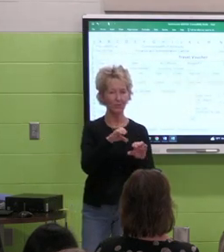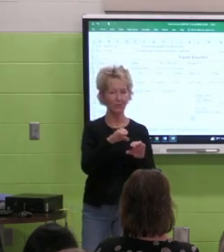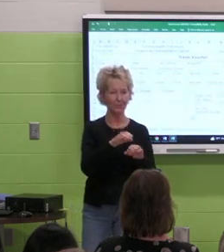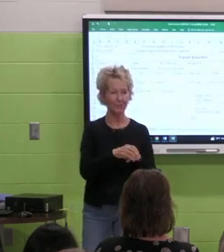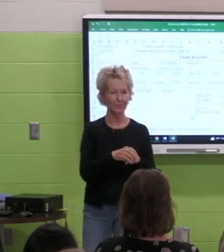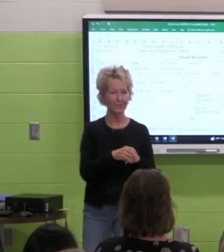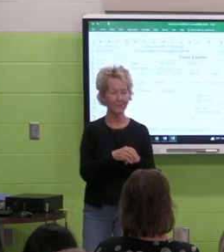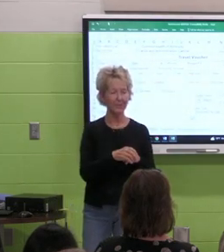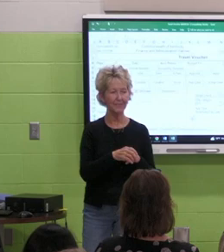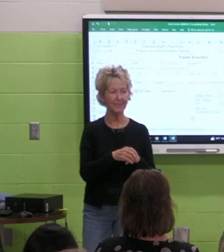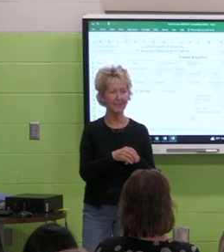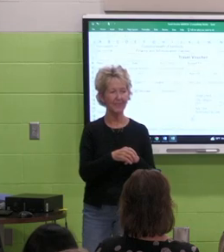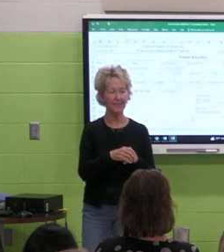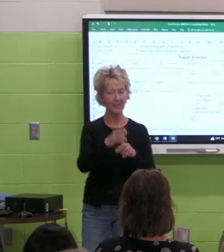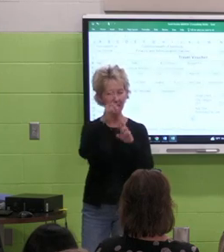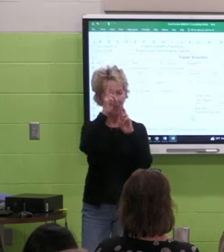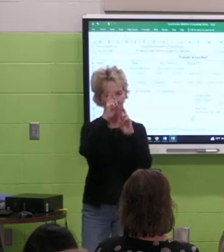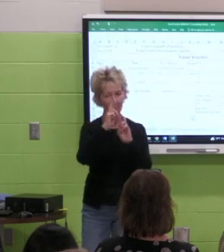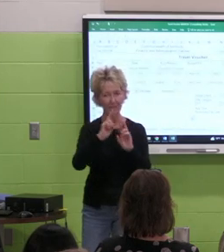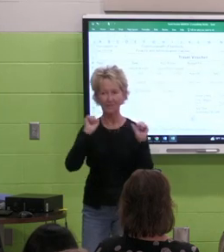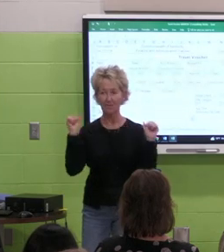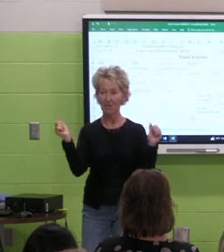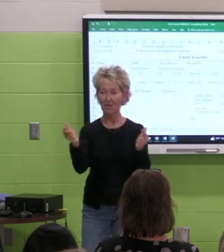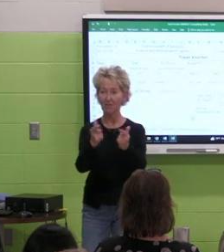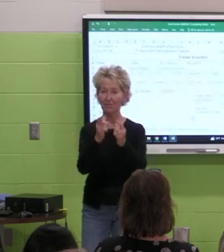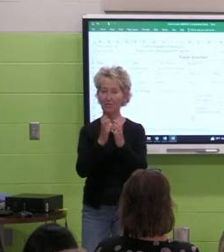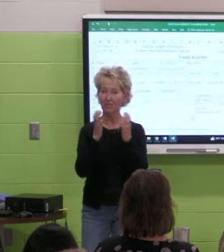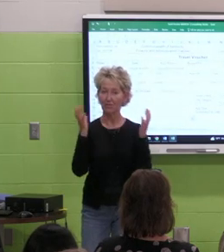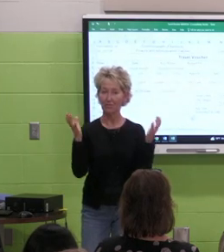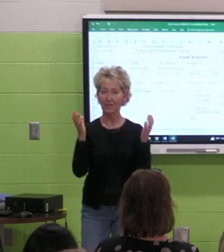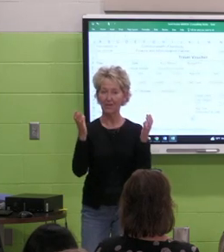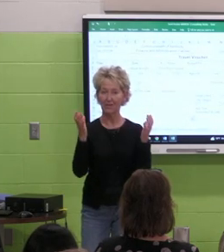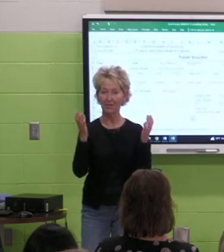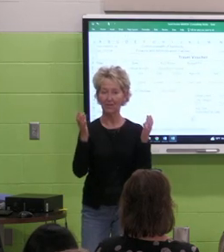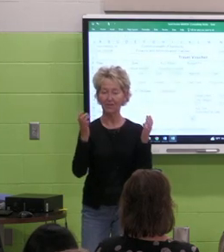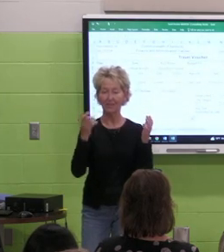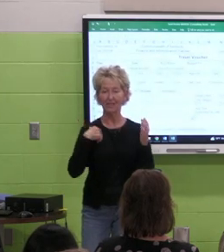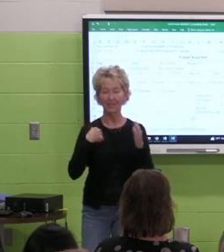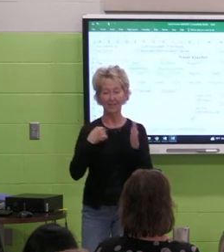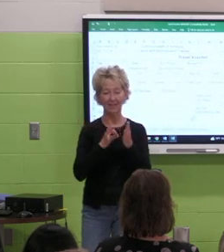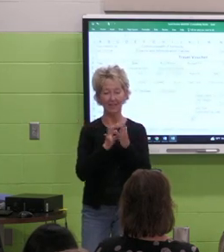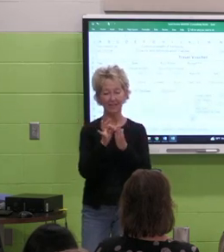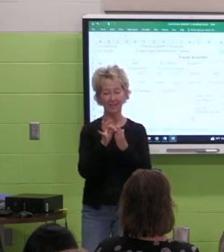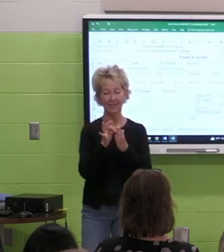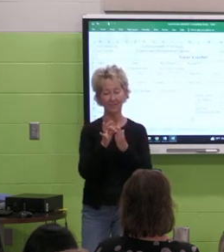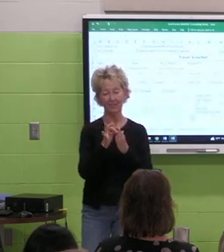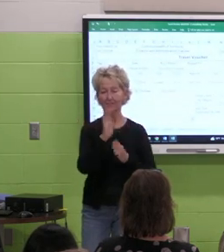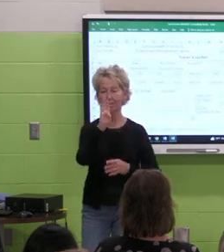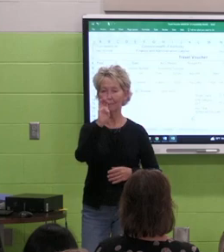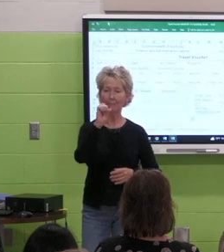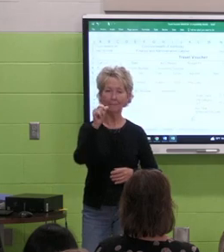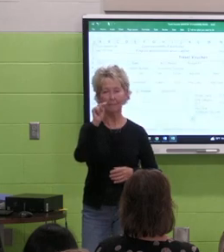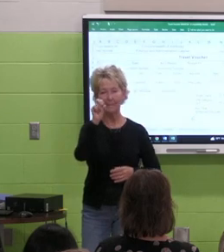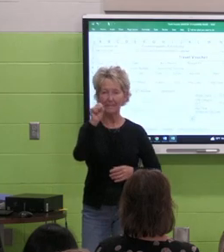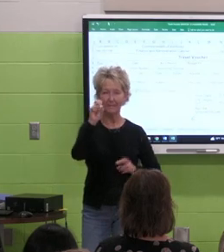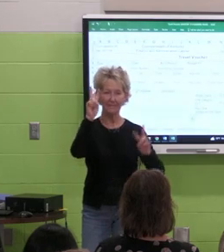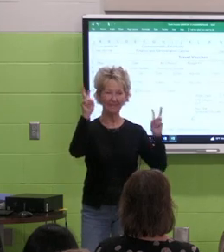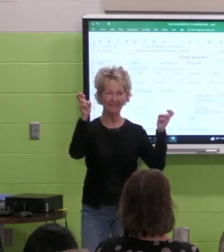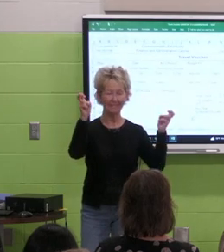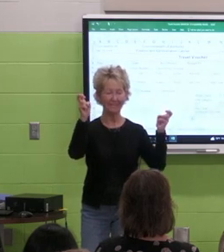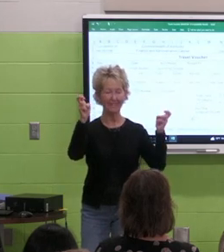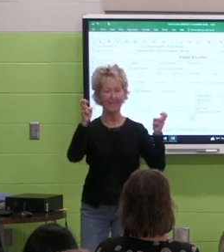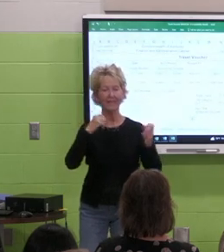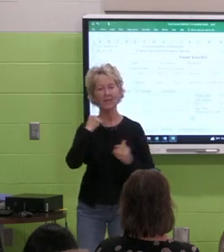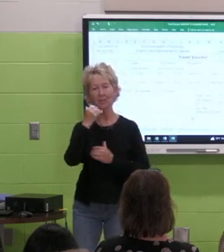have the utmost respect for every single one of you I'm a bean counter you know processes